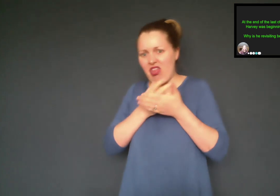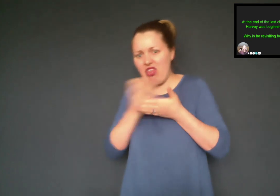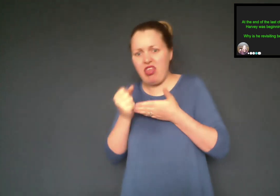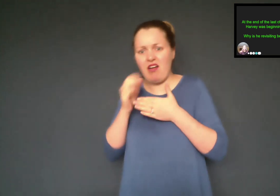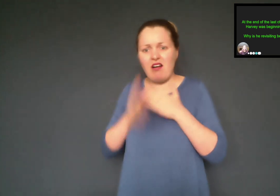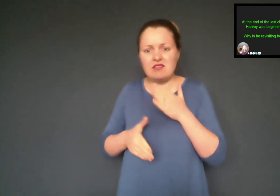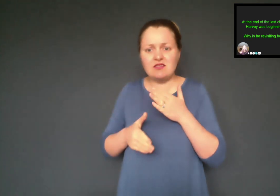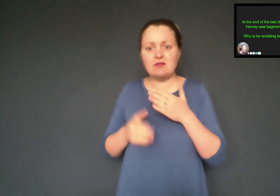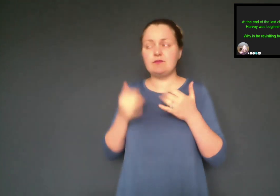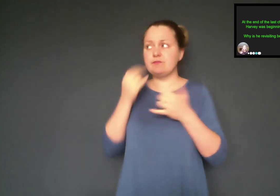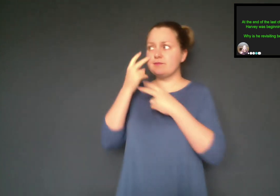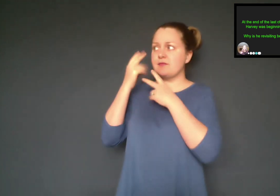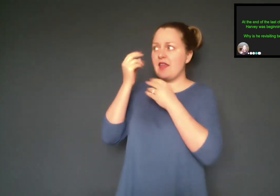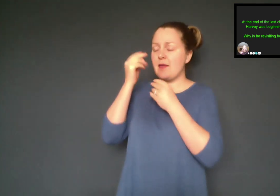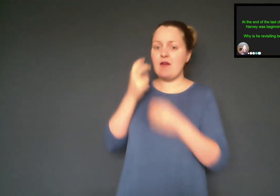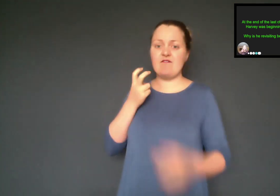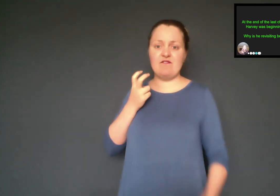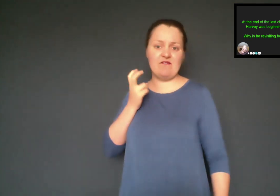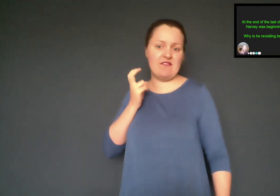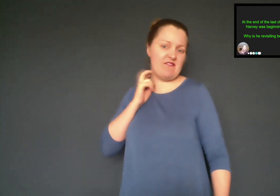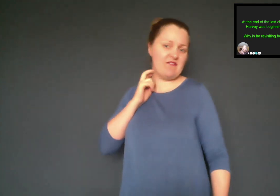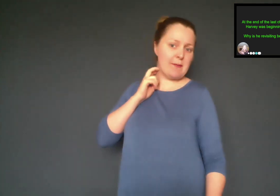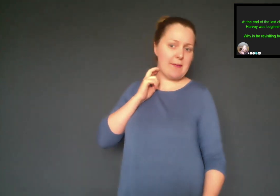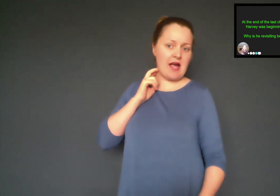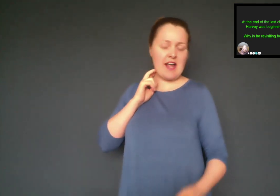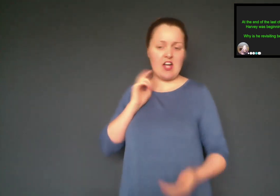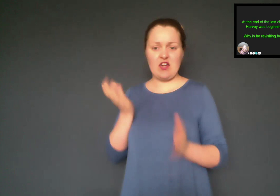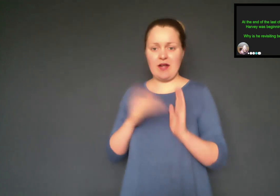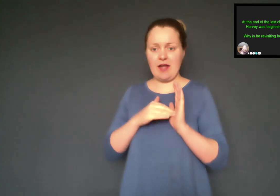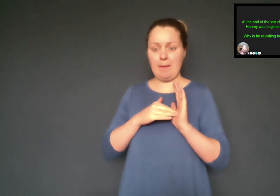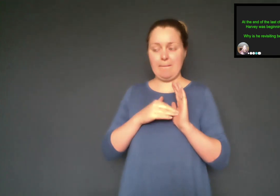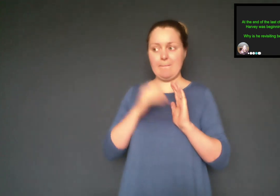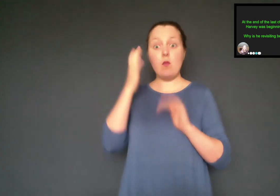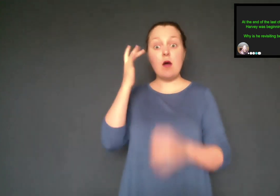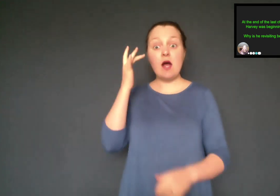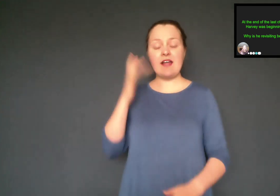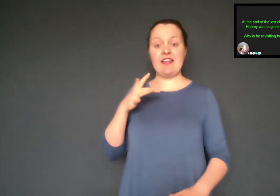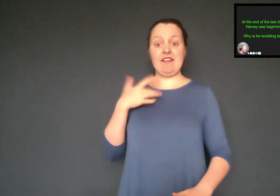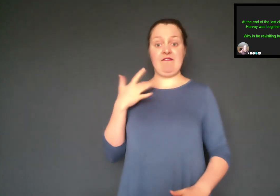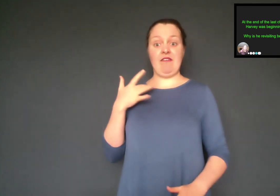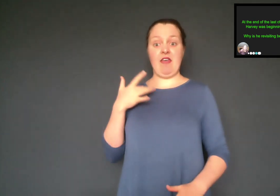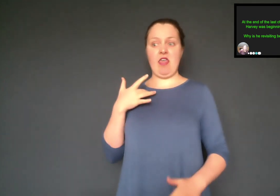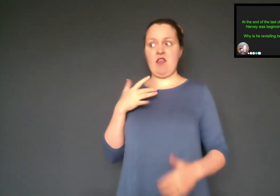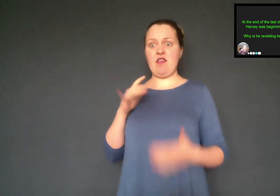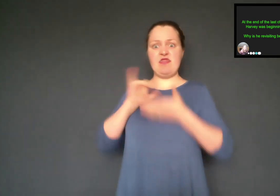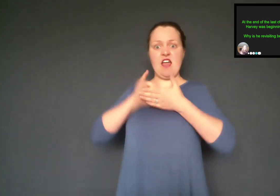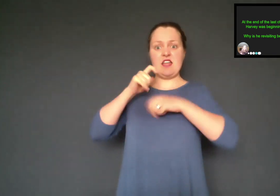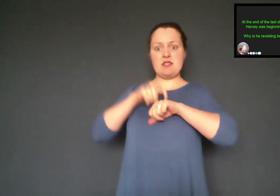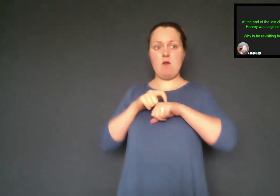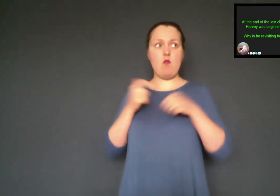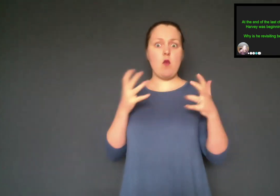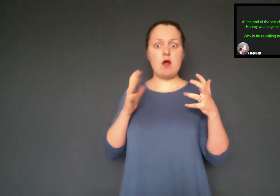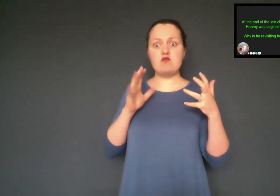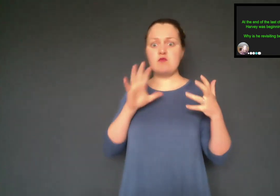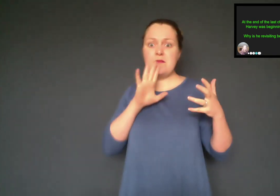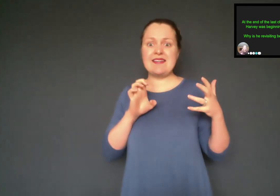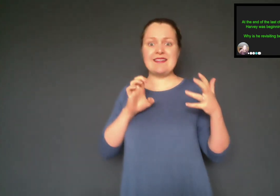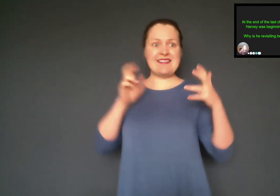but the reason why is because he felt that drive as a vampire to be evil and destroy and all he